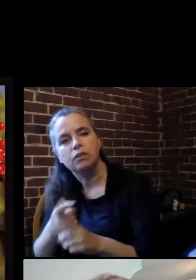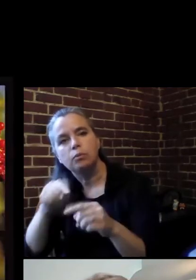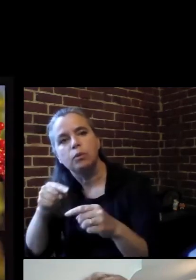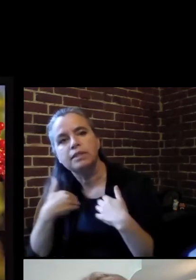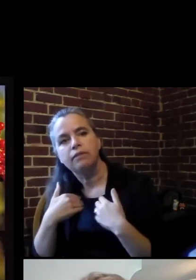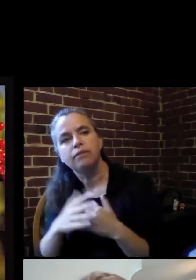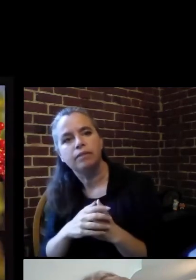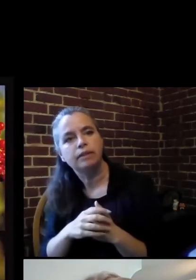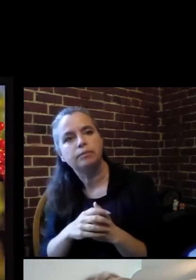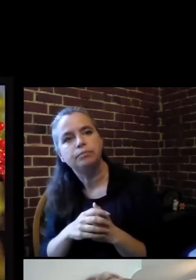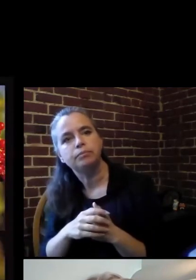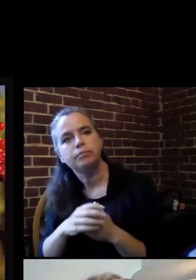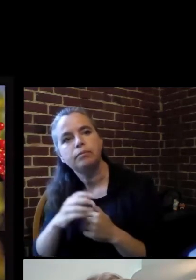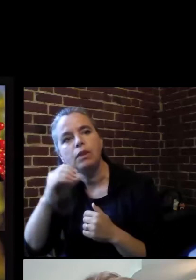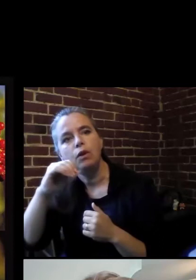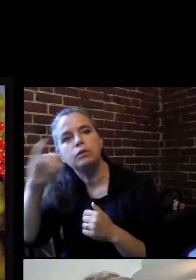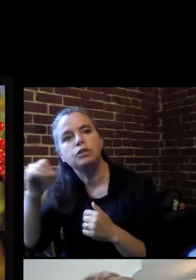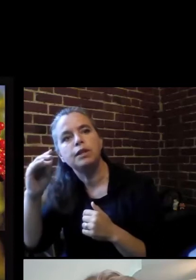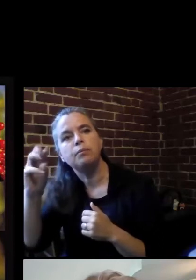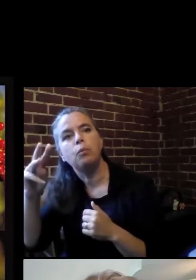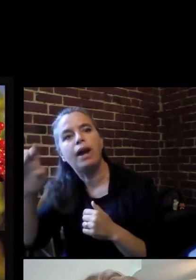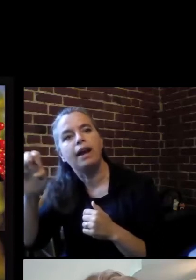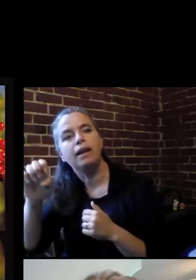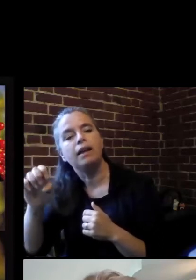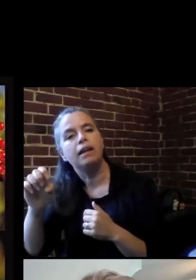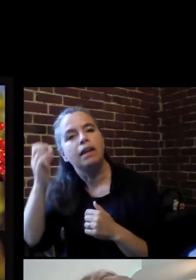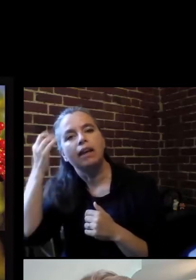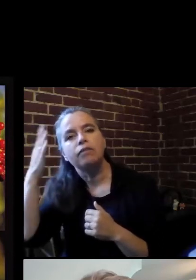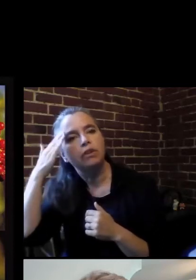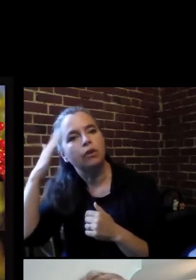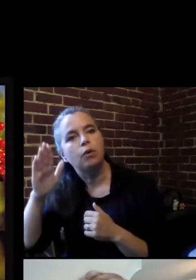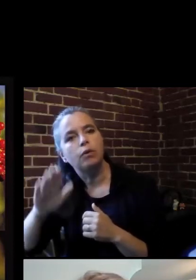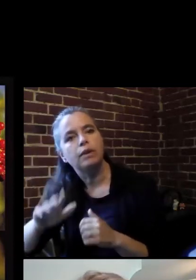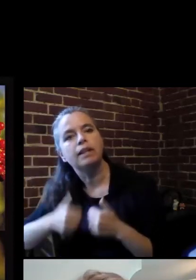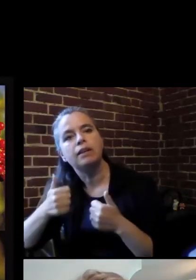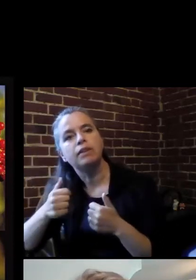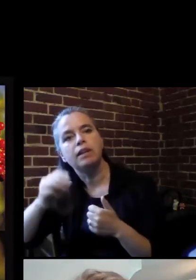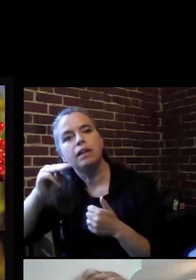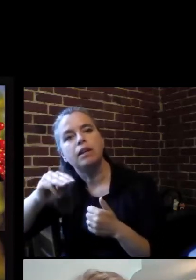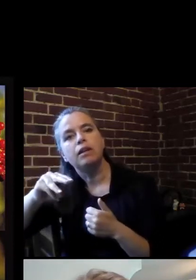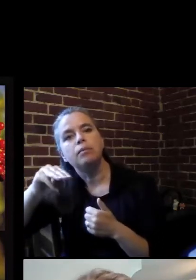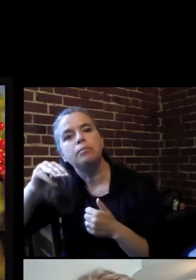The Ojibwe live in northern Minnesota, northern Wisconsin, and Michigan.